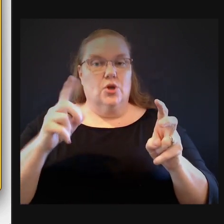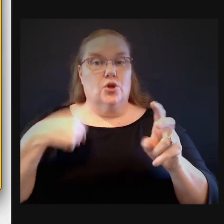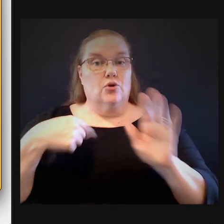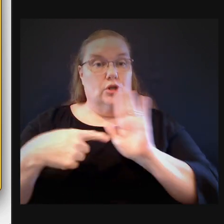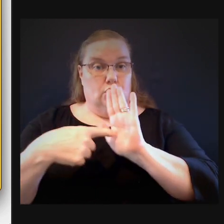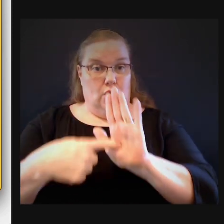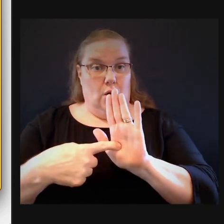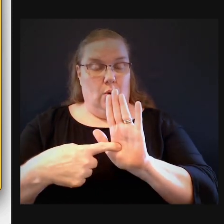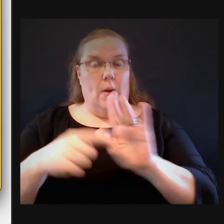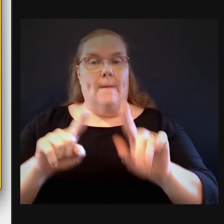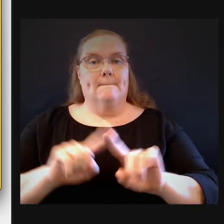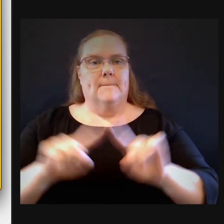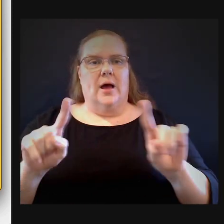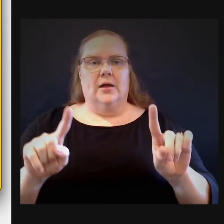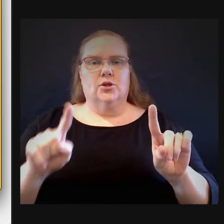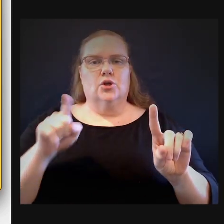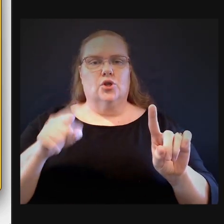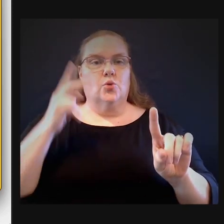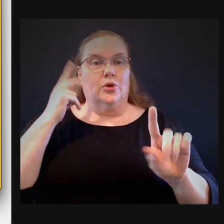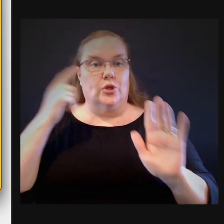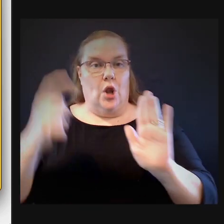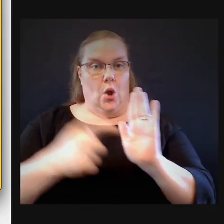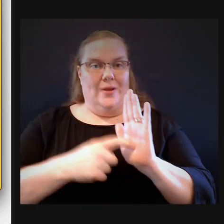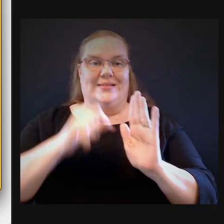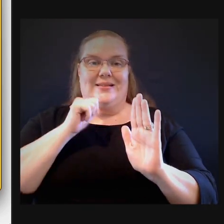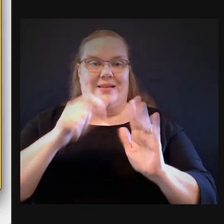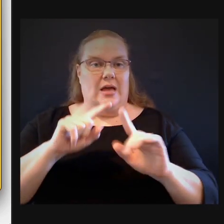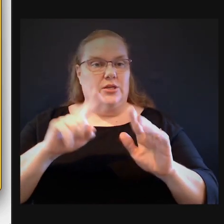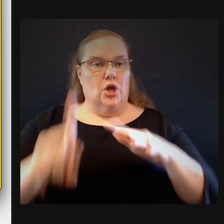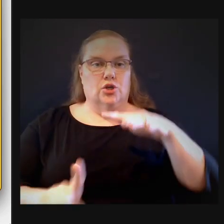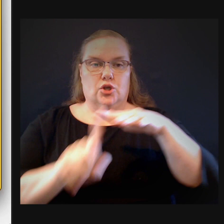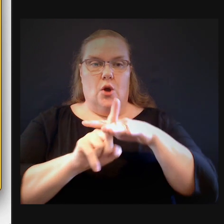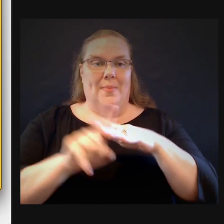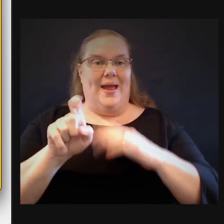However, you'll notice it doesn't show up in Xbox Manager right away.